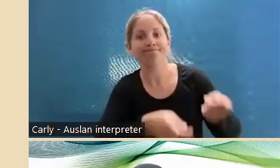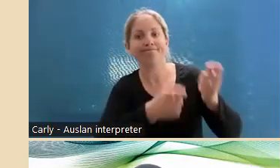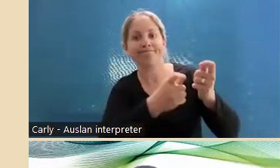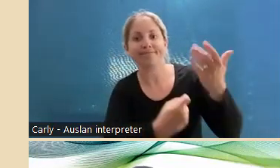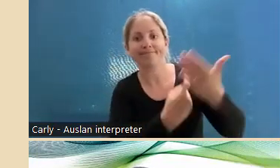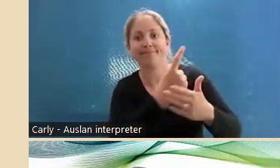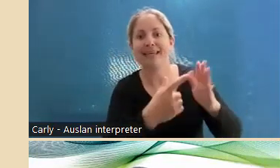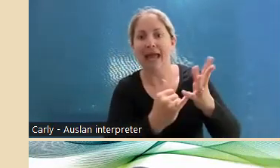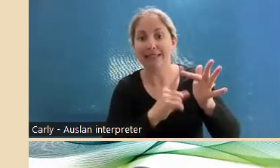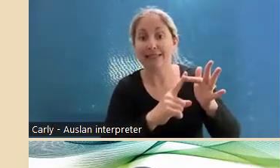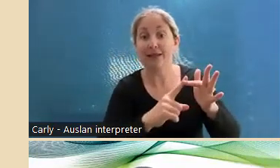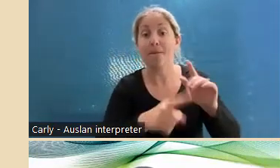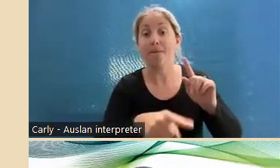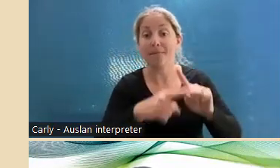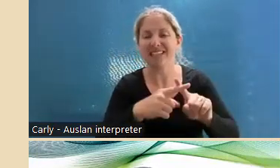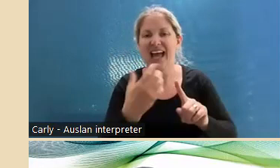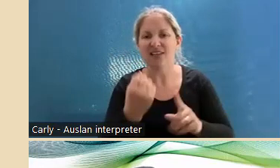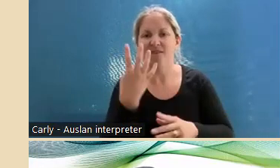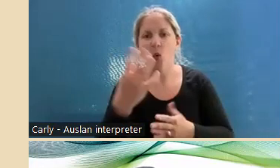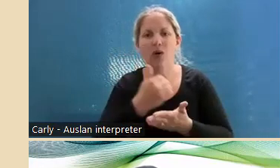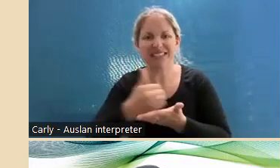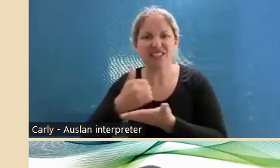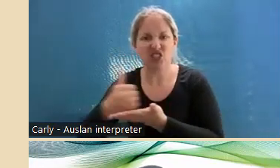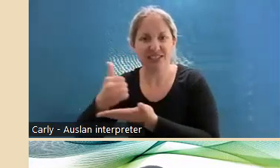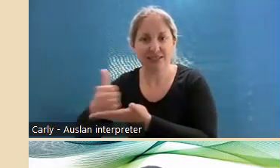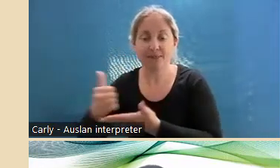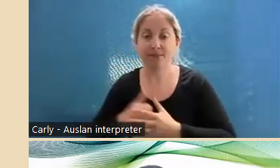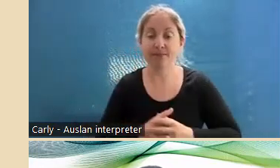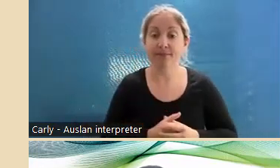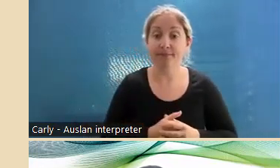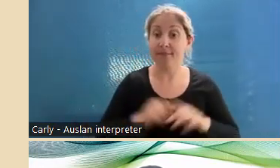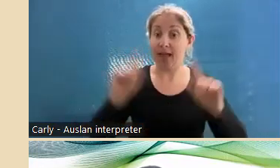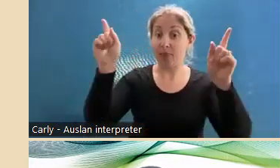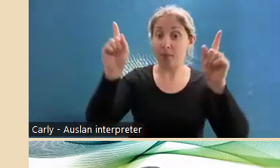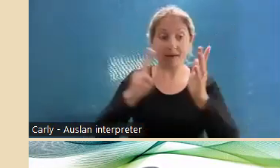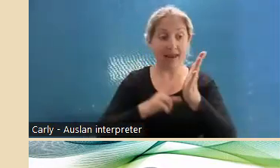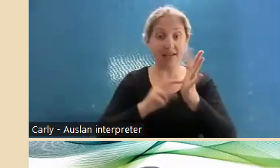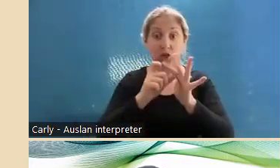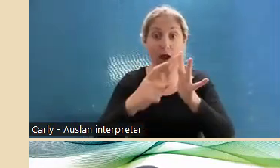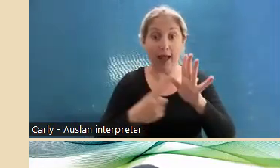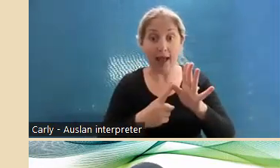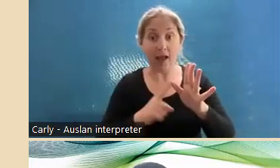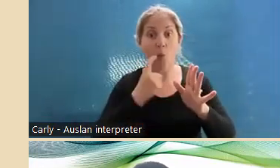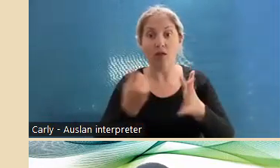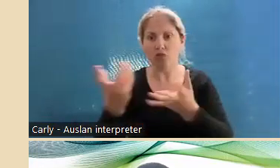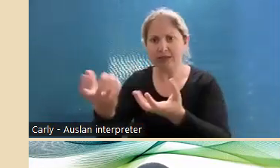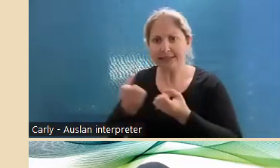The NDIA is currently prioritising particular types of matters for referral to the Independent